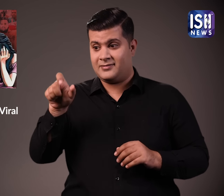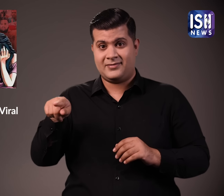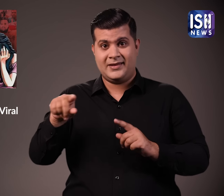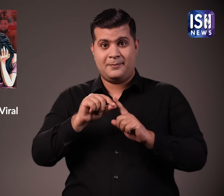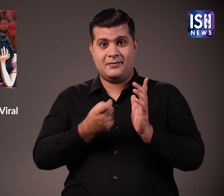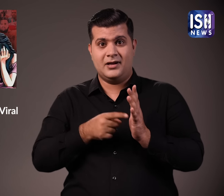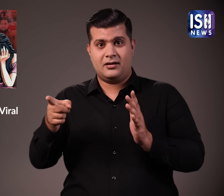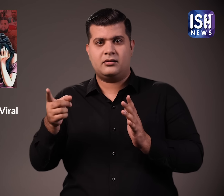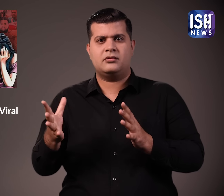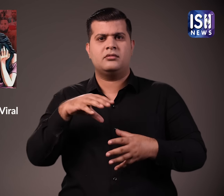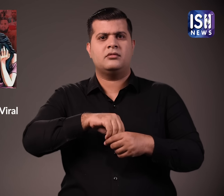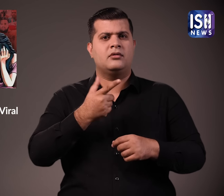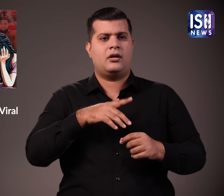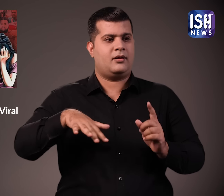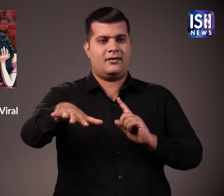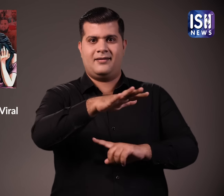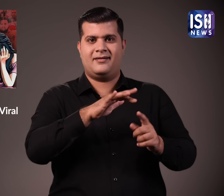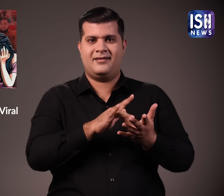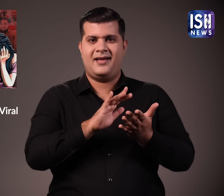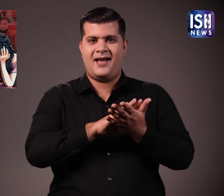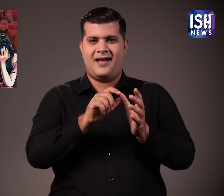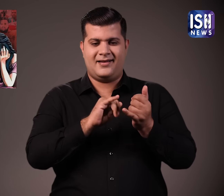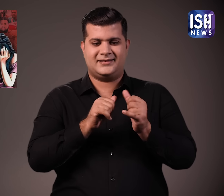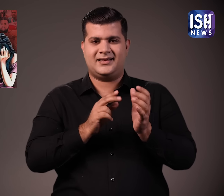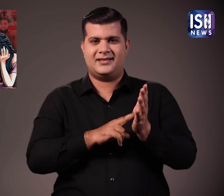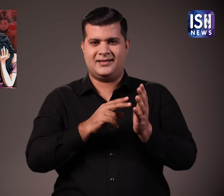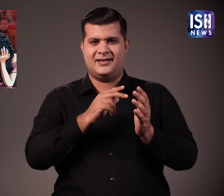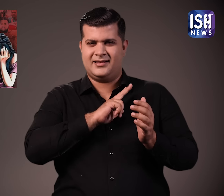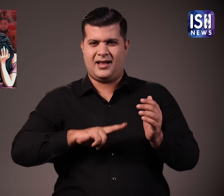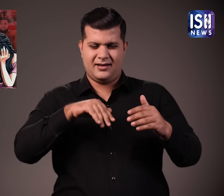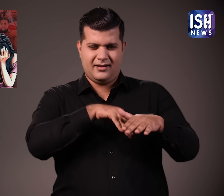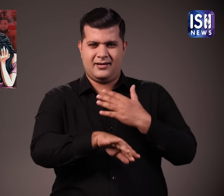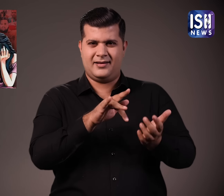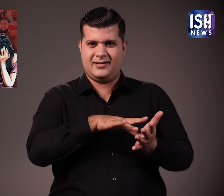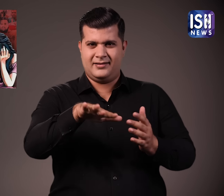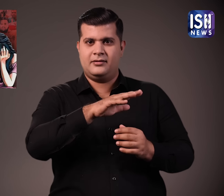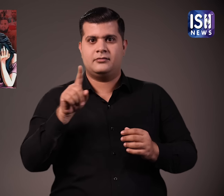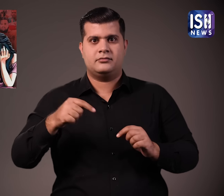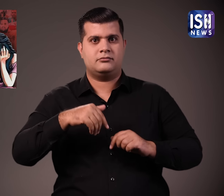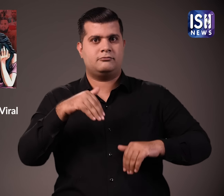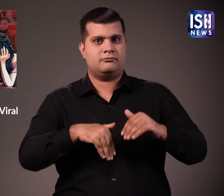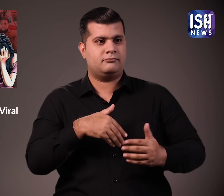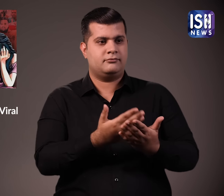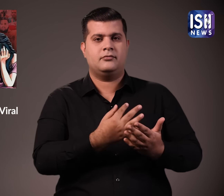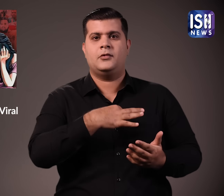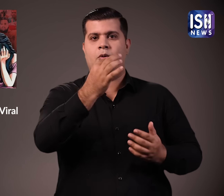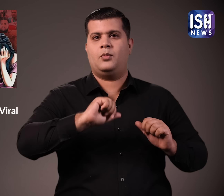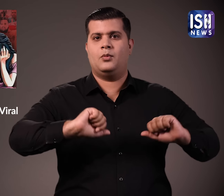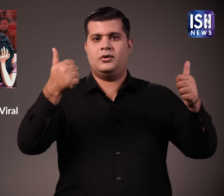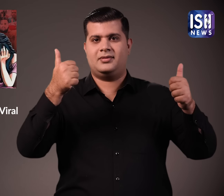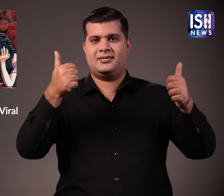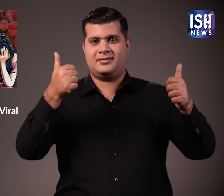He won the elections from Karnataka's Hassan constituency